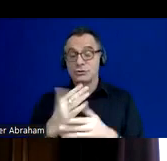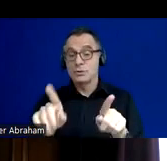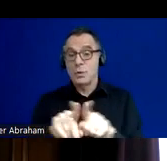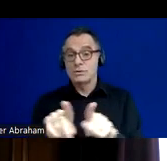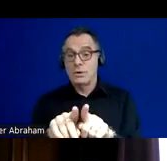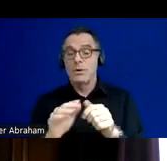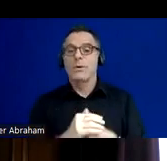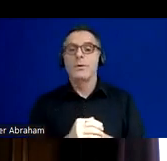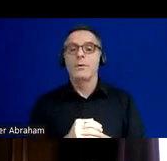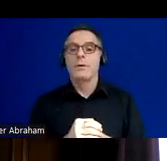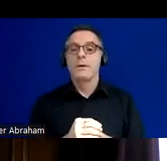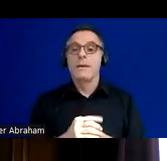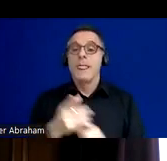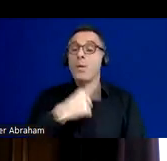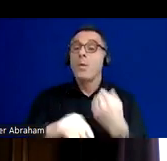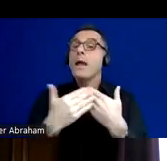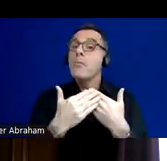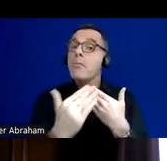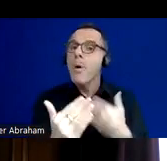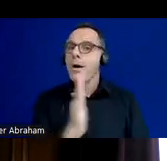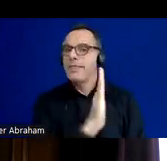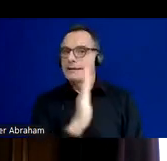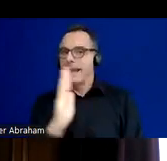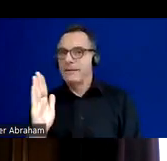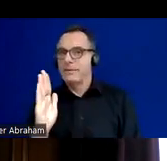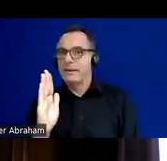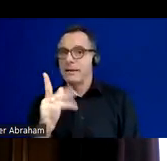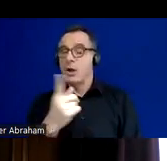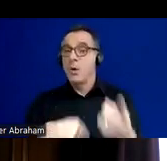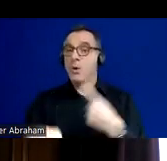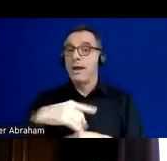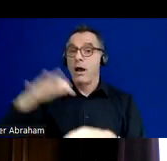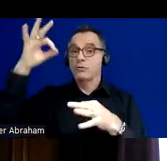of course, more than a library, as Charlotte said, we're an accredited museum and archive as well,